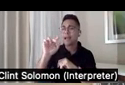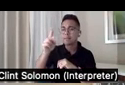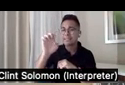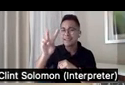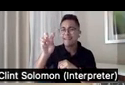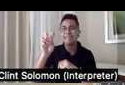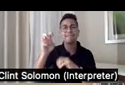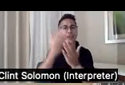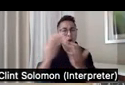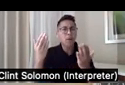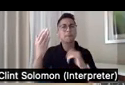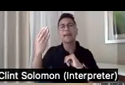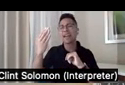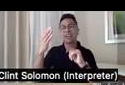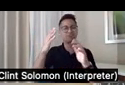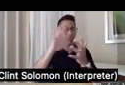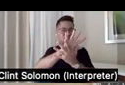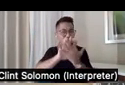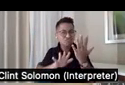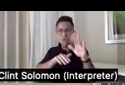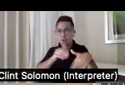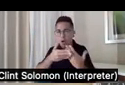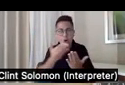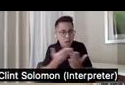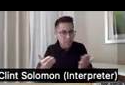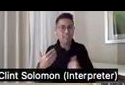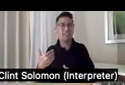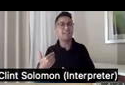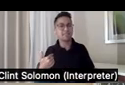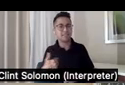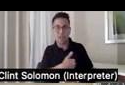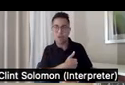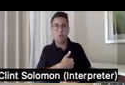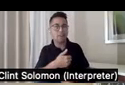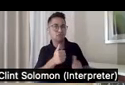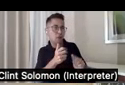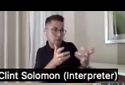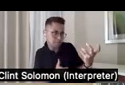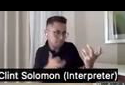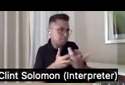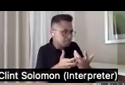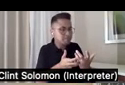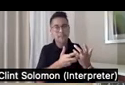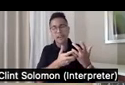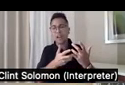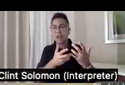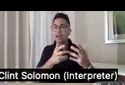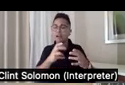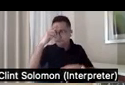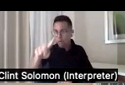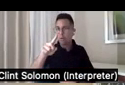and so forth all the kinds of things we articulate on the individualized education plan or the iep